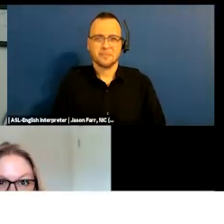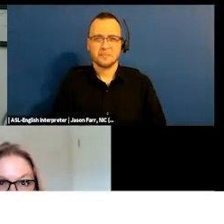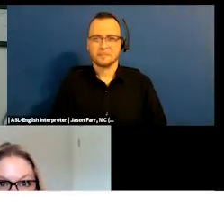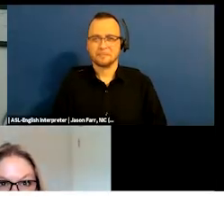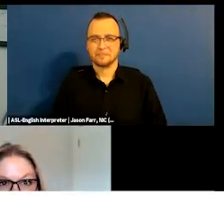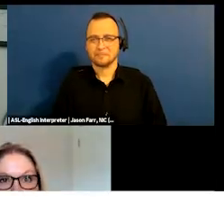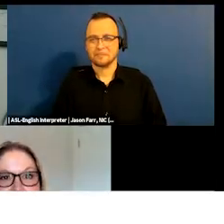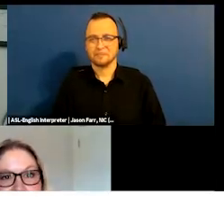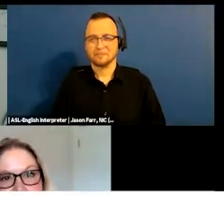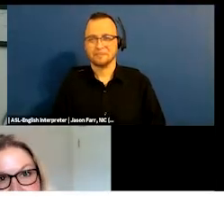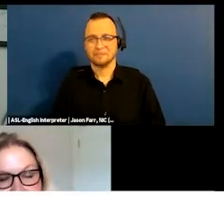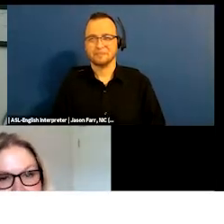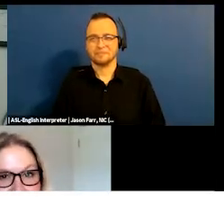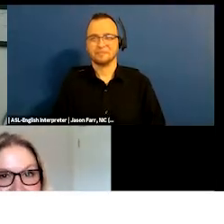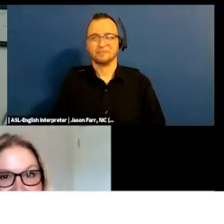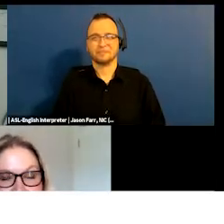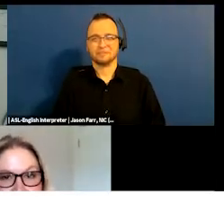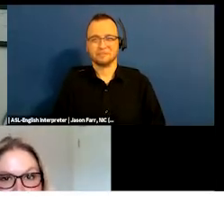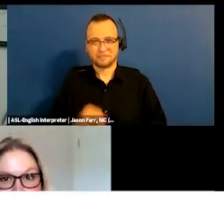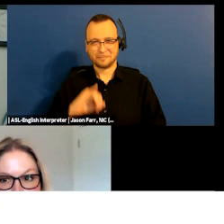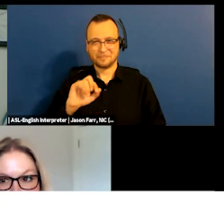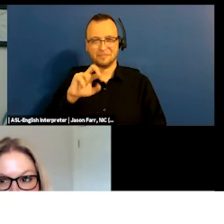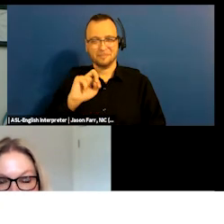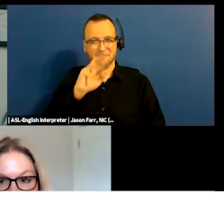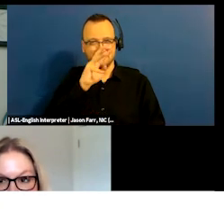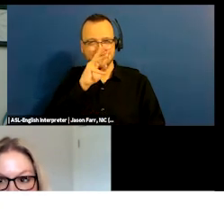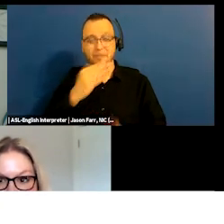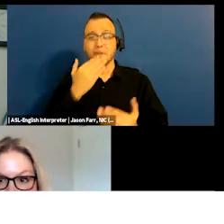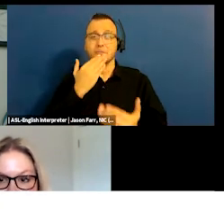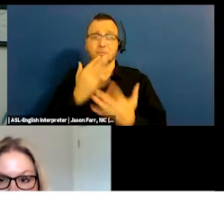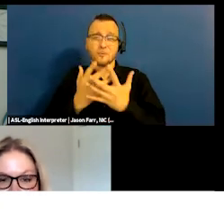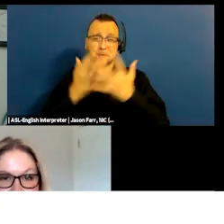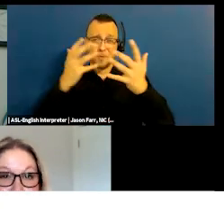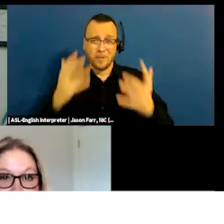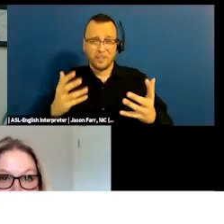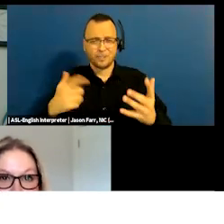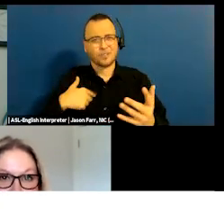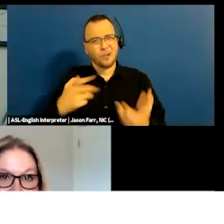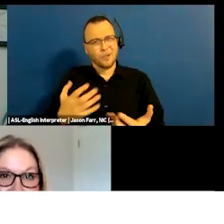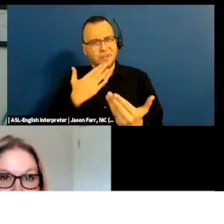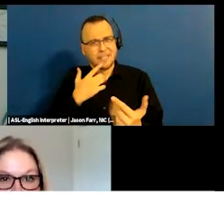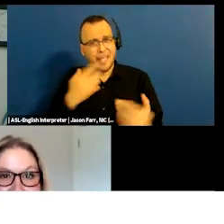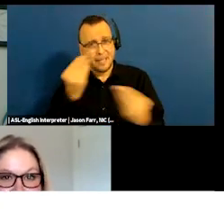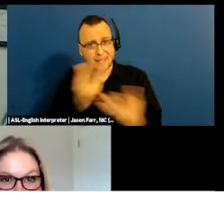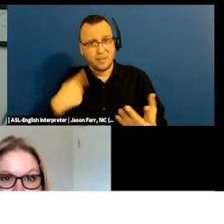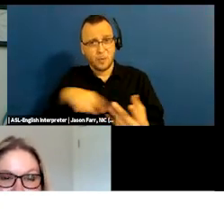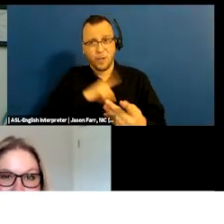I thank all of you for giving me this opportunity to contribute to this wonderful panel of speakers and to all of you out there.